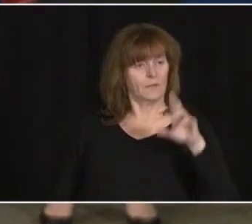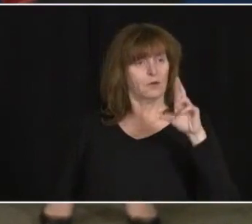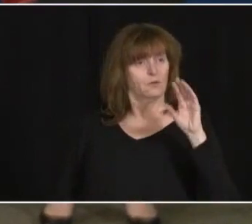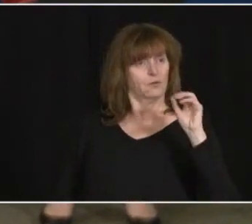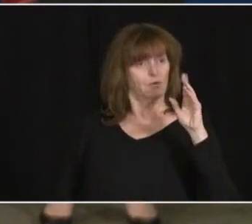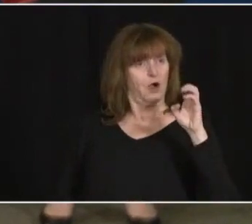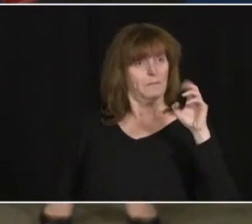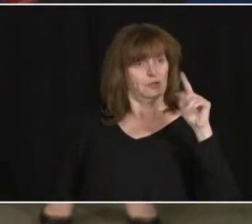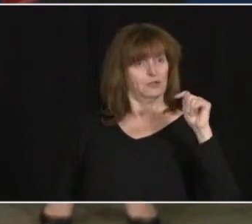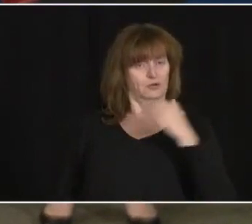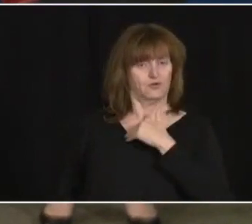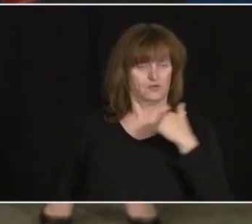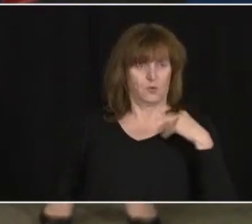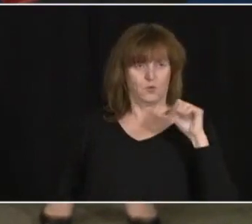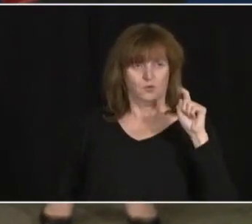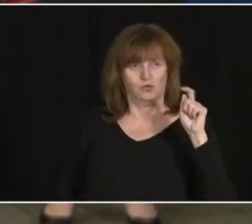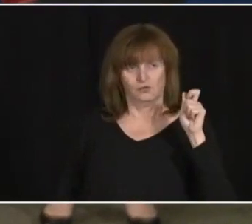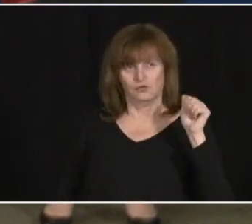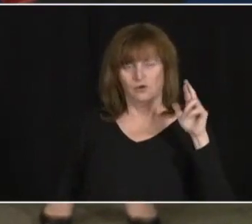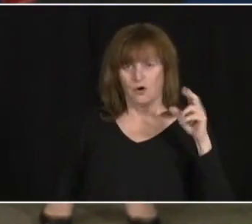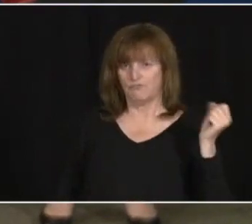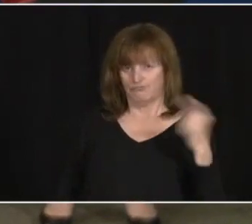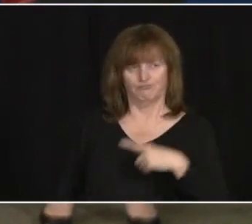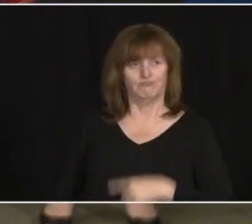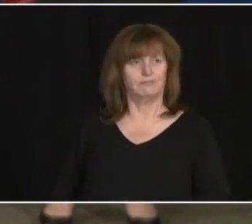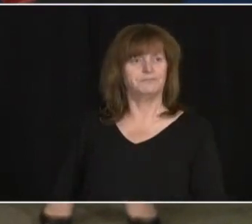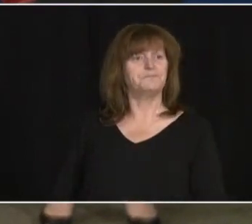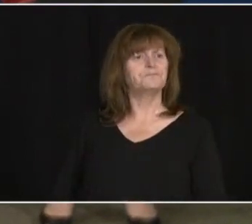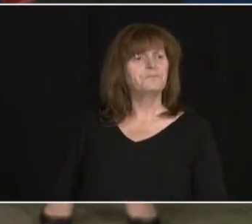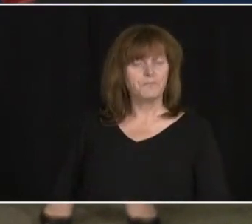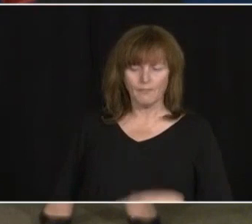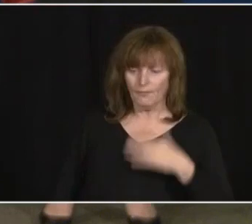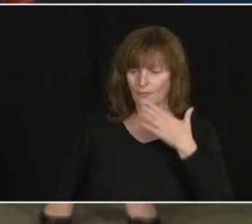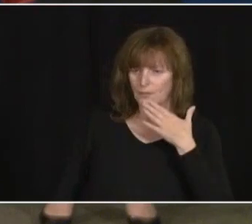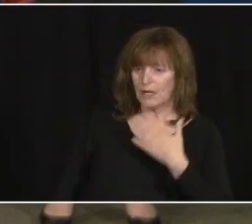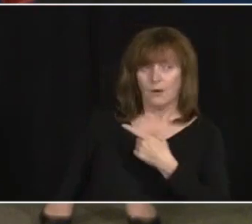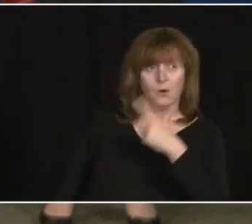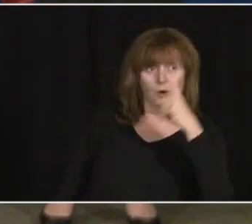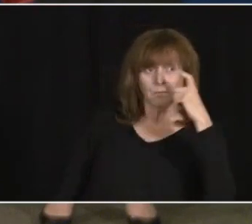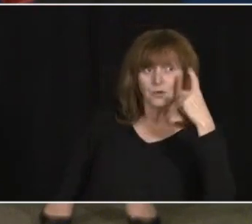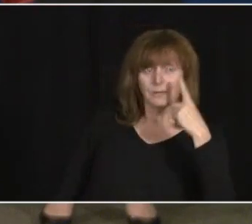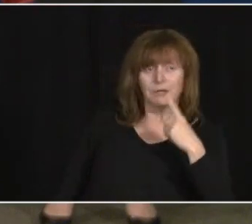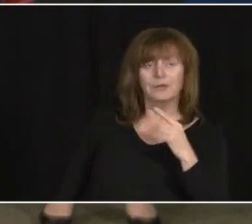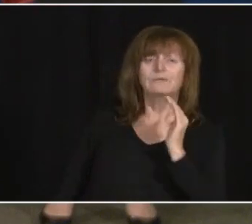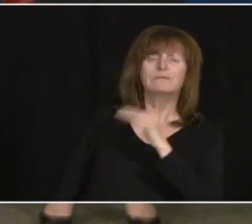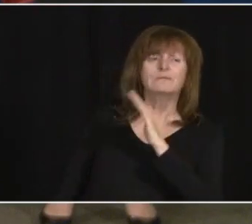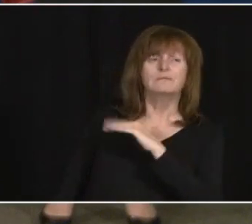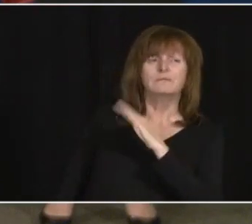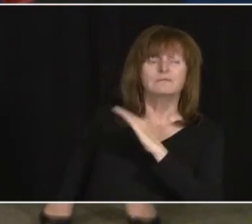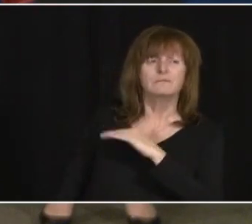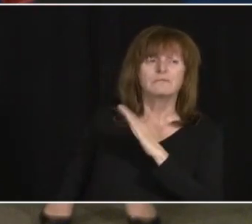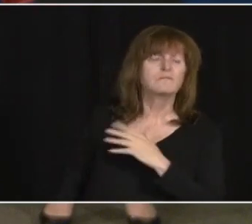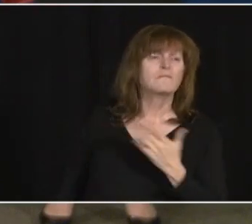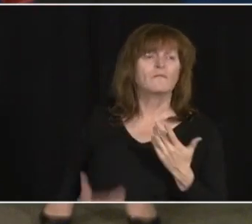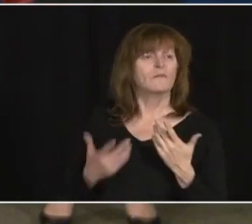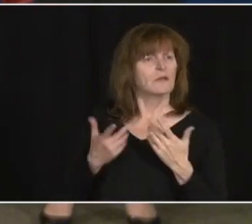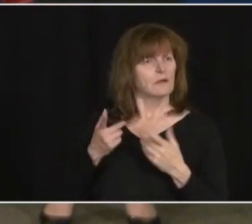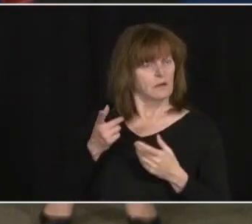Thank you, premier. I just wanted to ask you when you talk about a framework and a very slow and methodical way